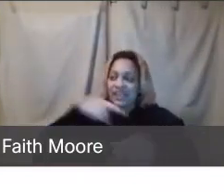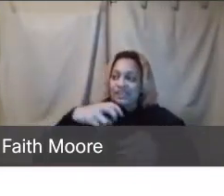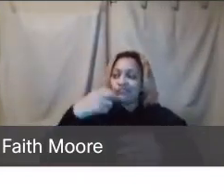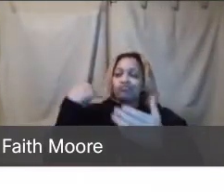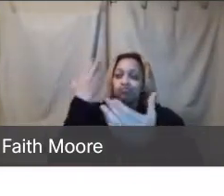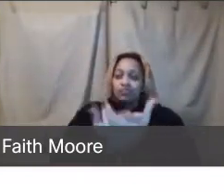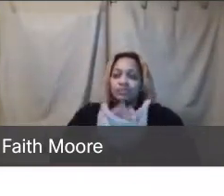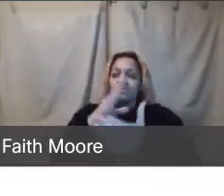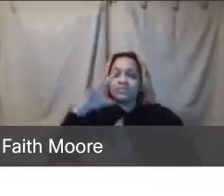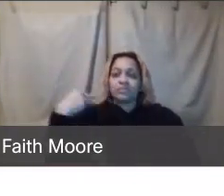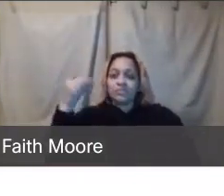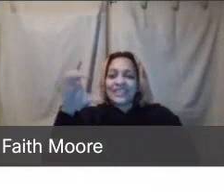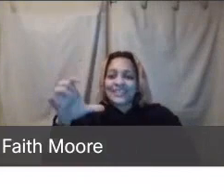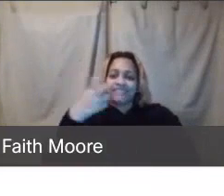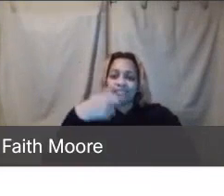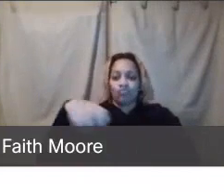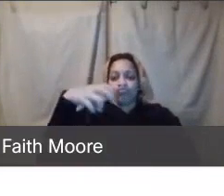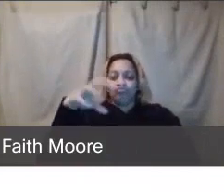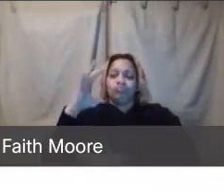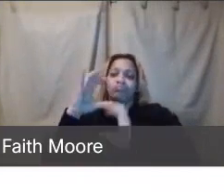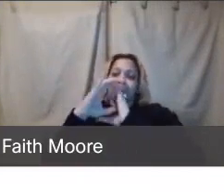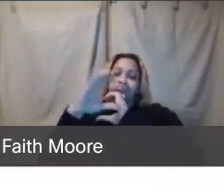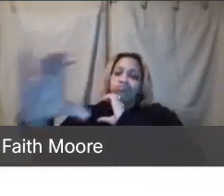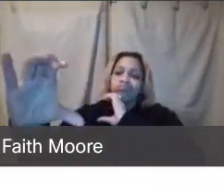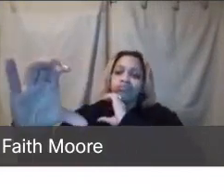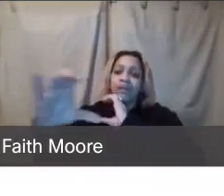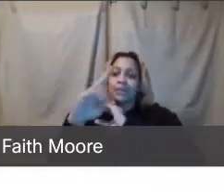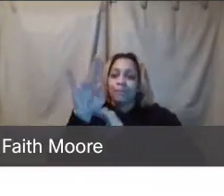They travel on their motor coach between the monuments and memorials.